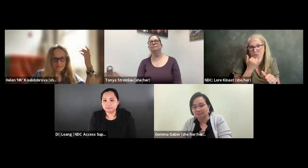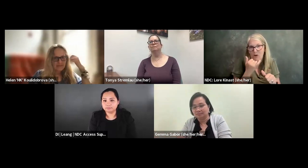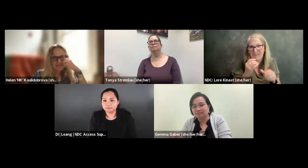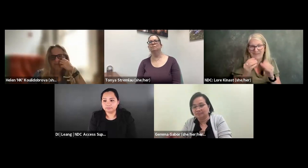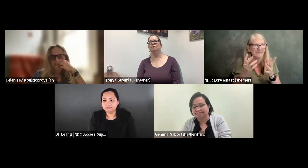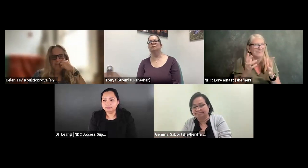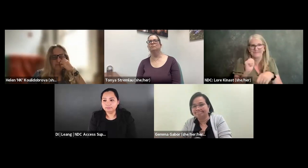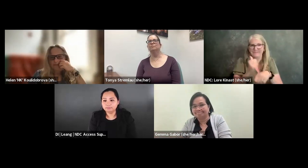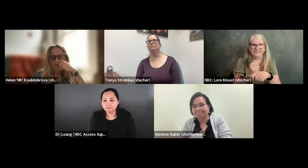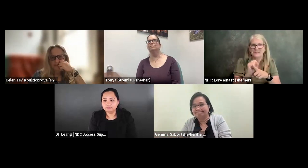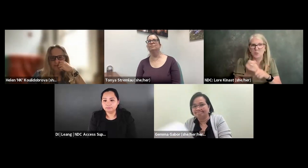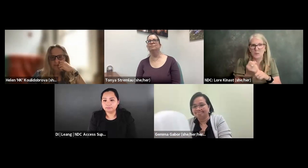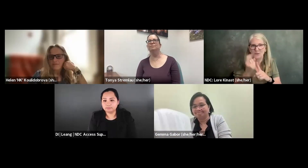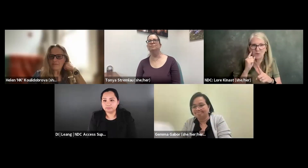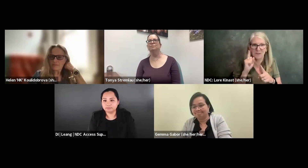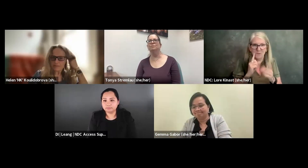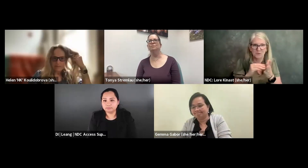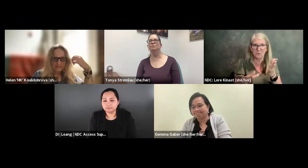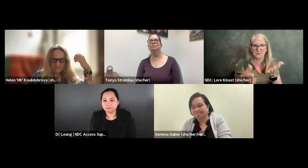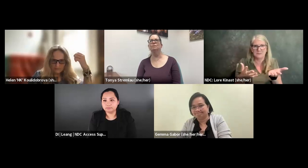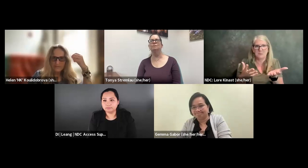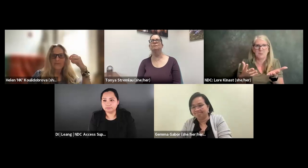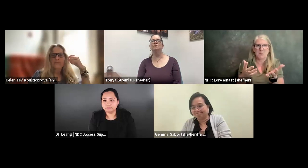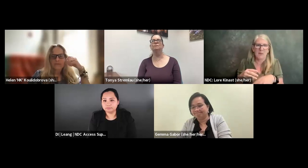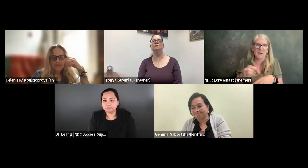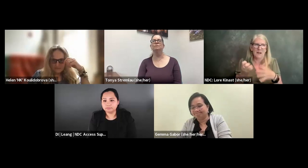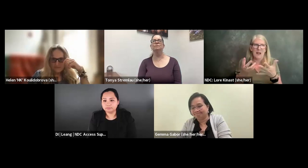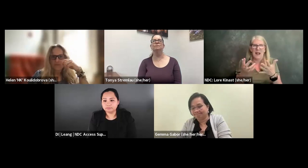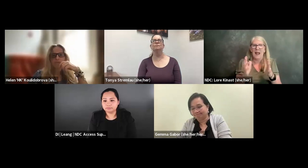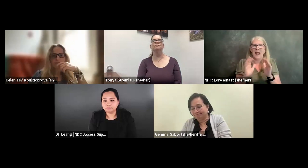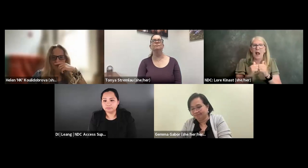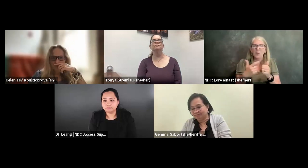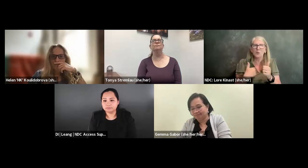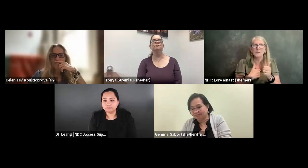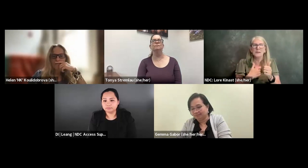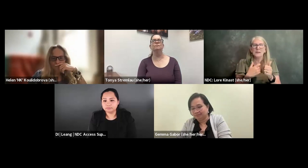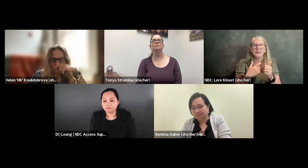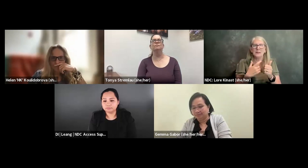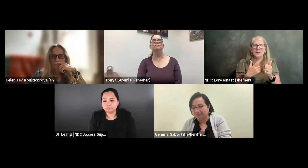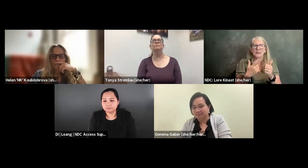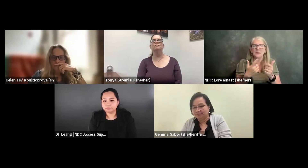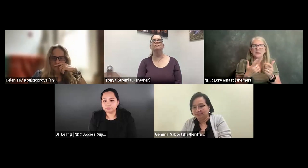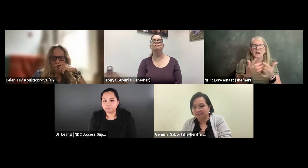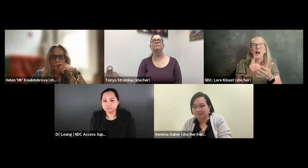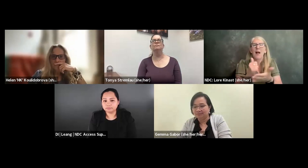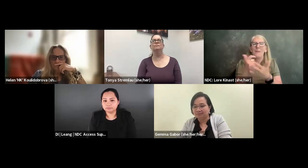can be wrong, at best. It can set that student up for failure.